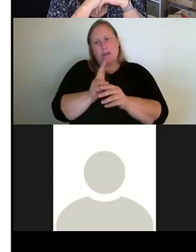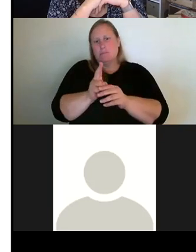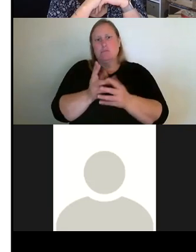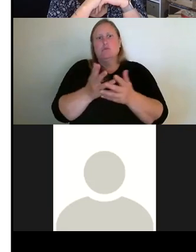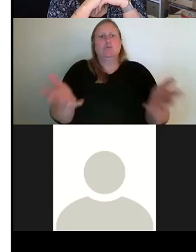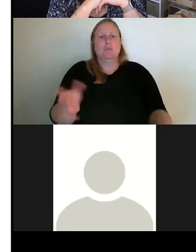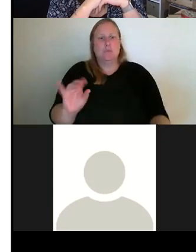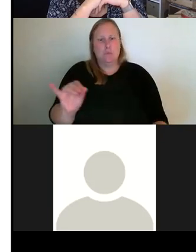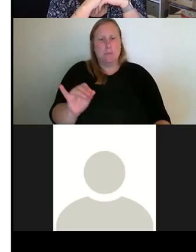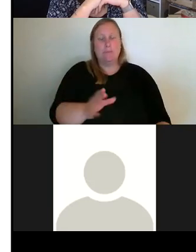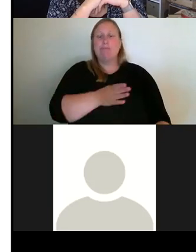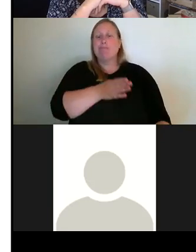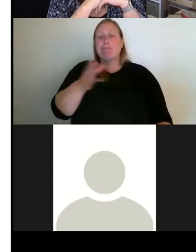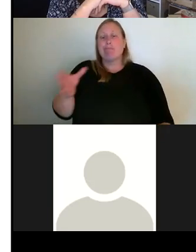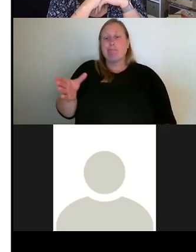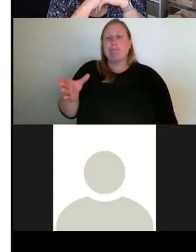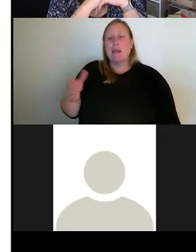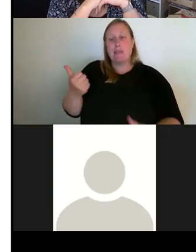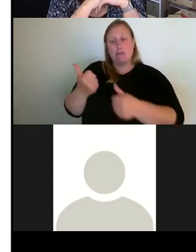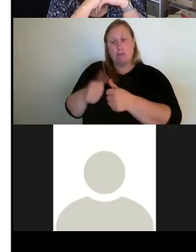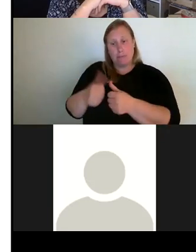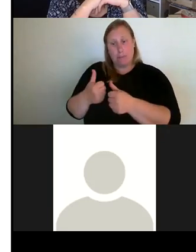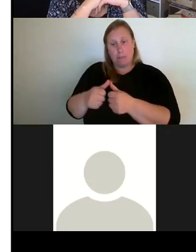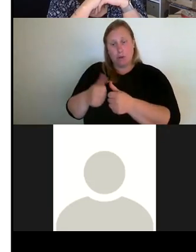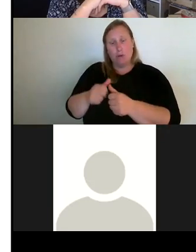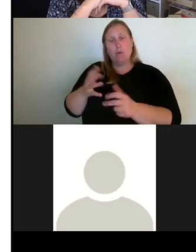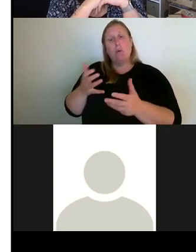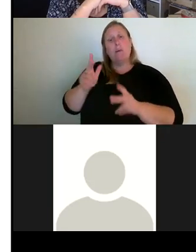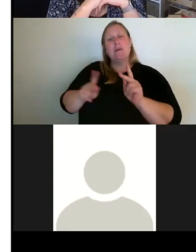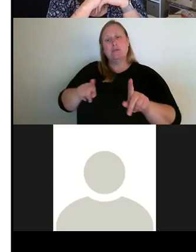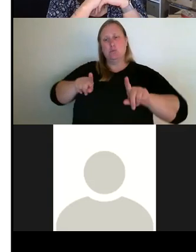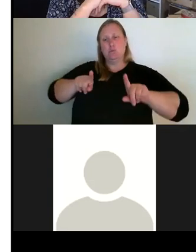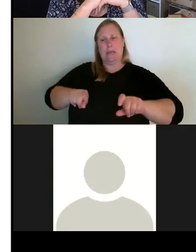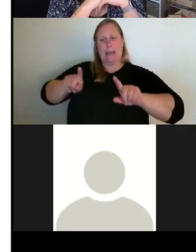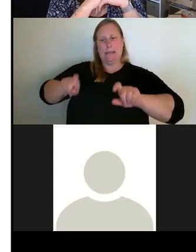And then on the right, just a reminder, that we want people to test and validate that what their